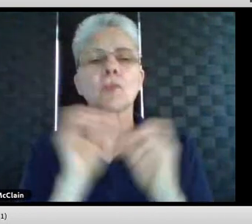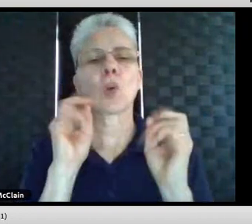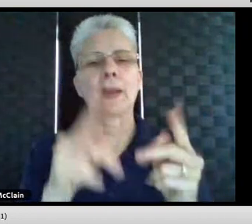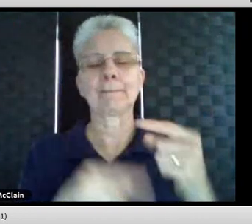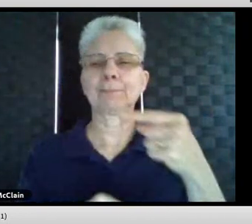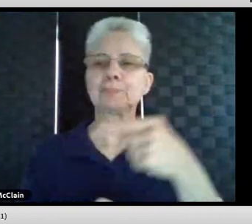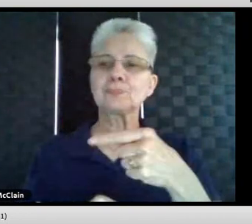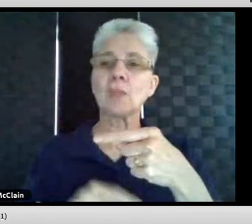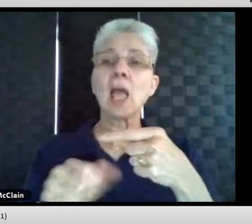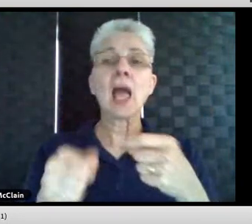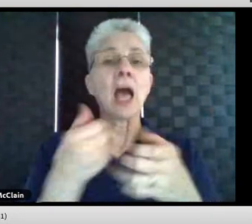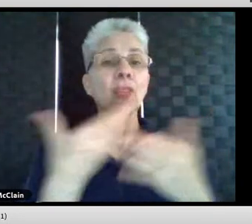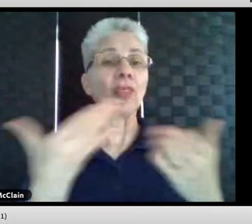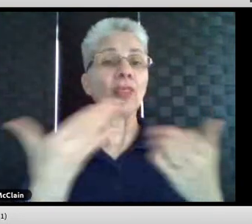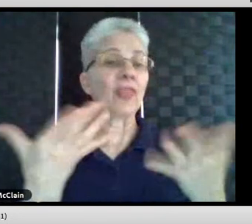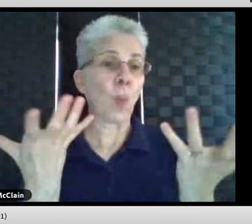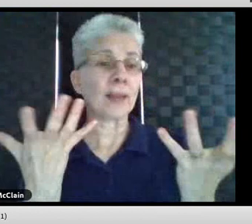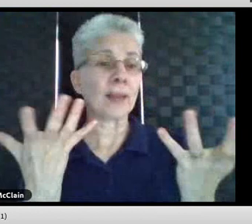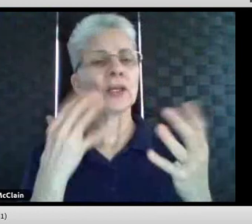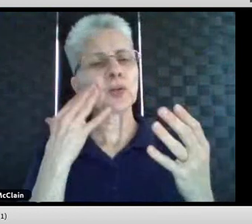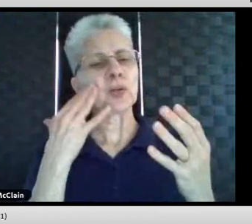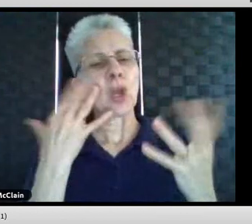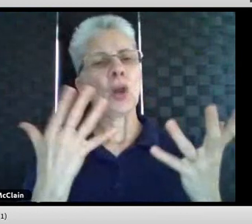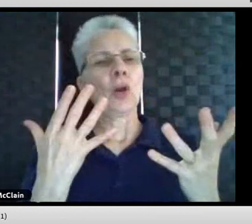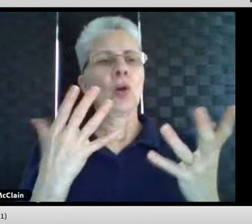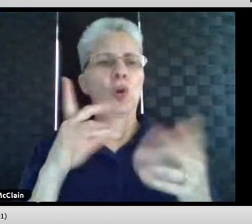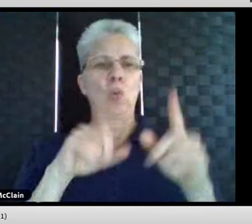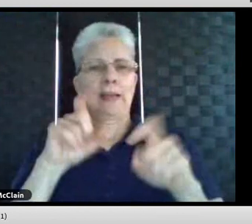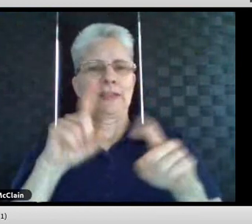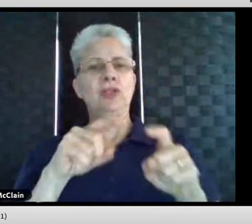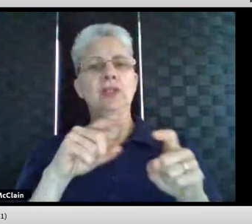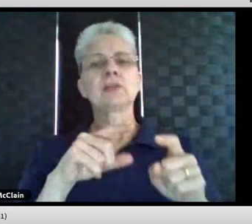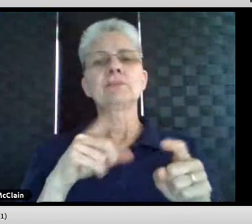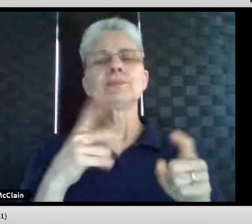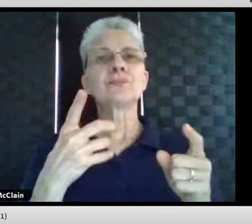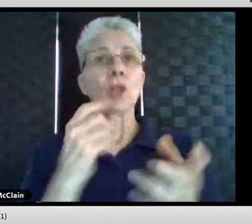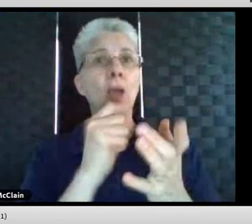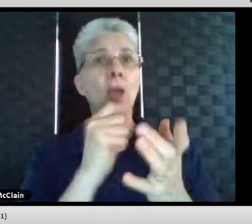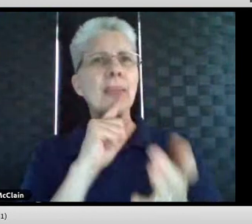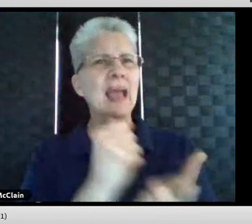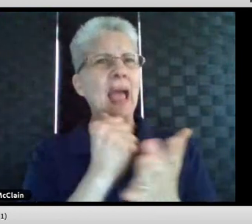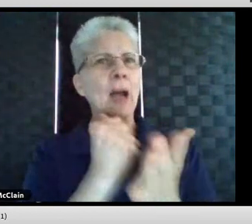The other thing is, you know, question. Be a helpful skeptic,